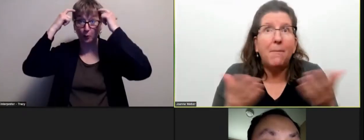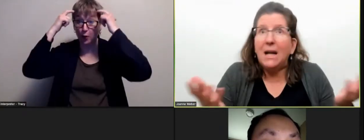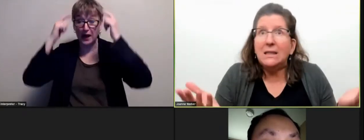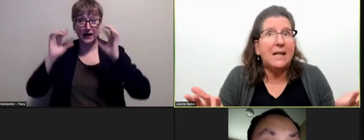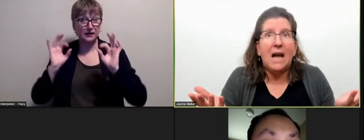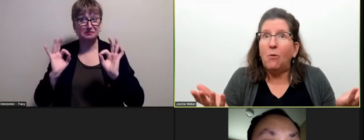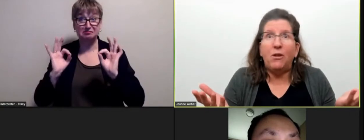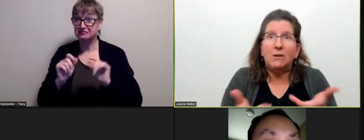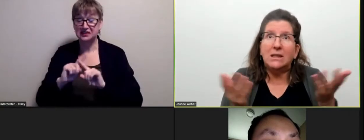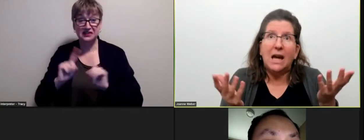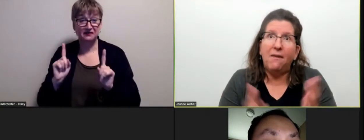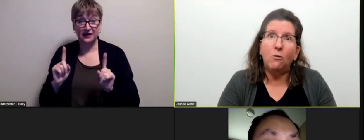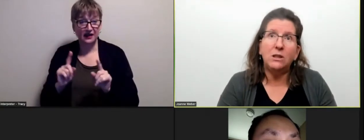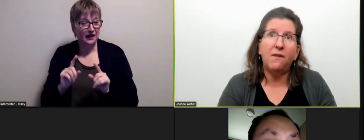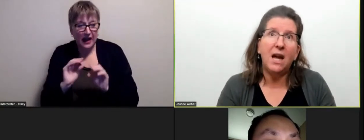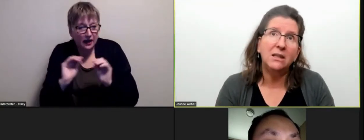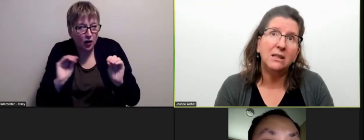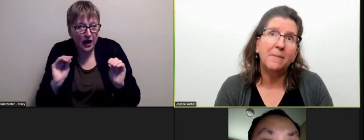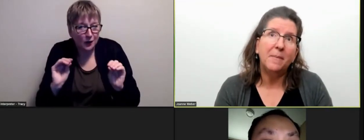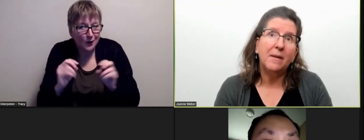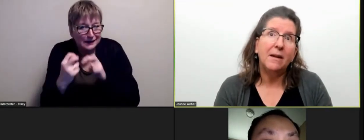Did anybody sit down with you and say those things?